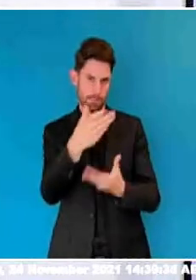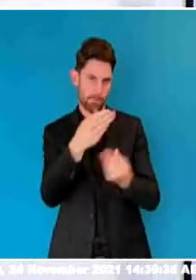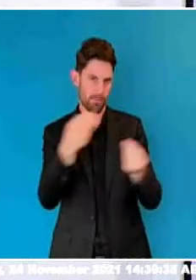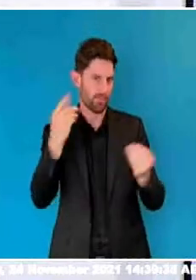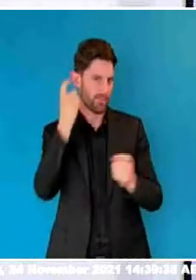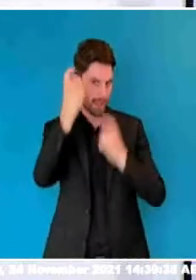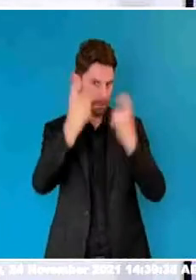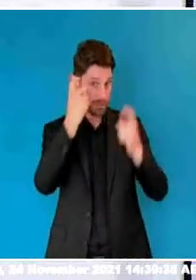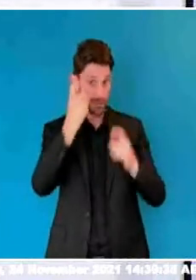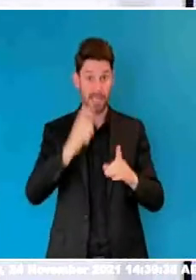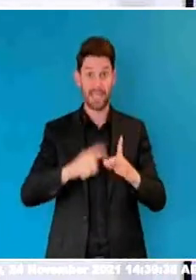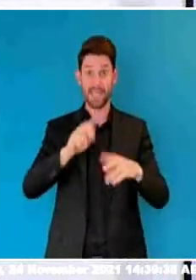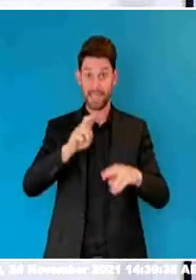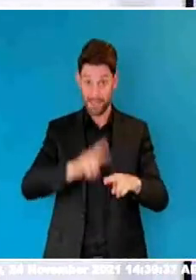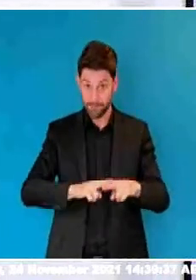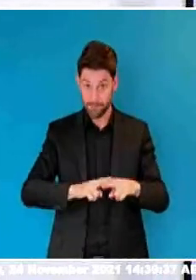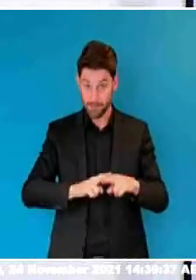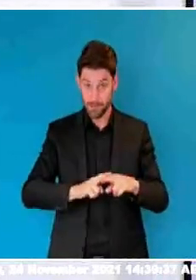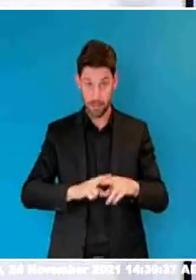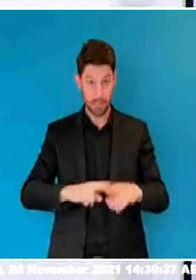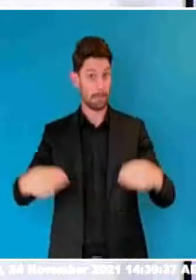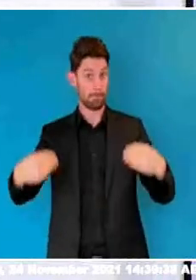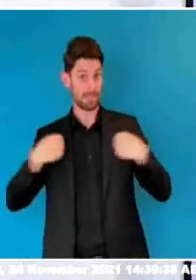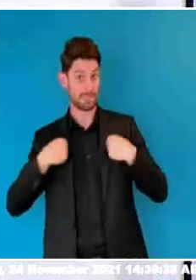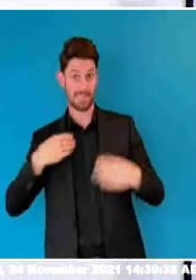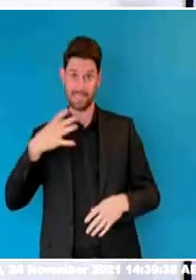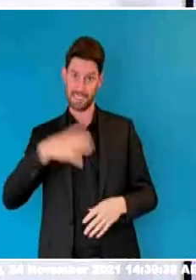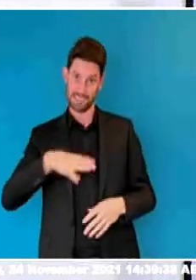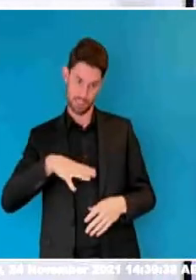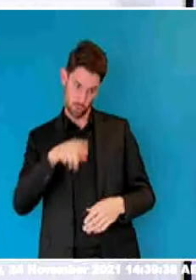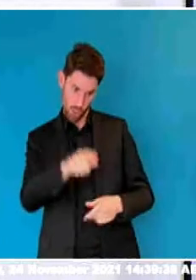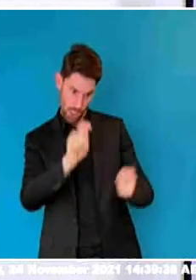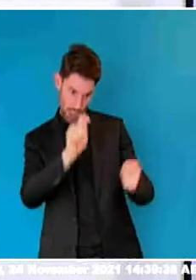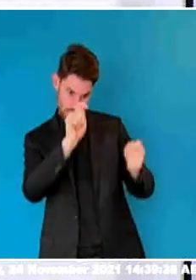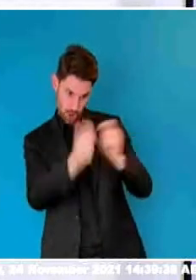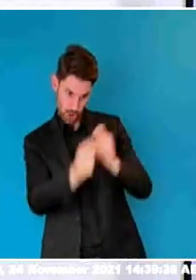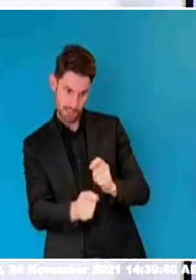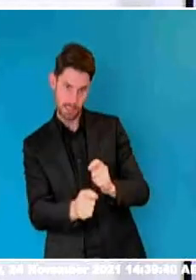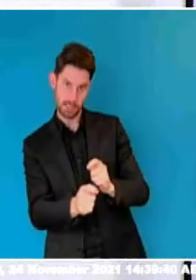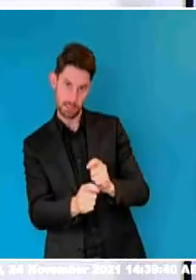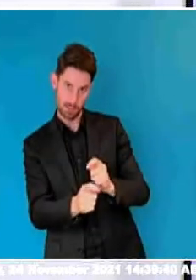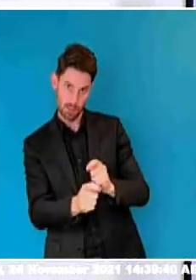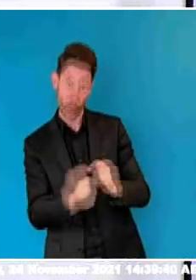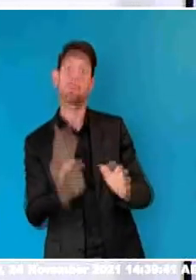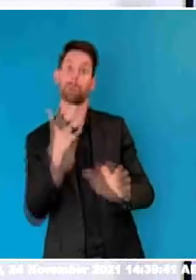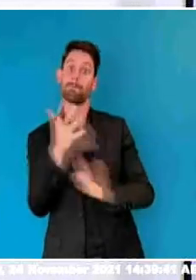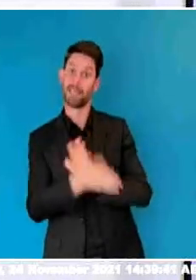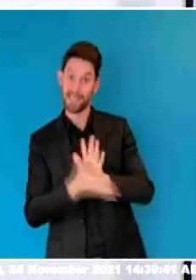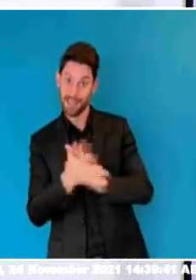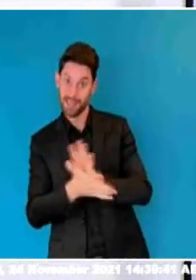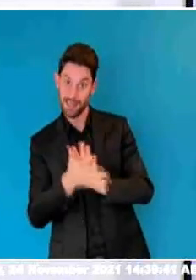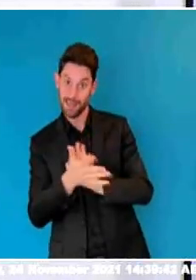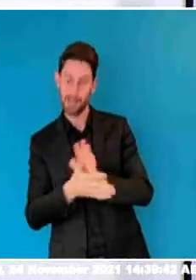adjustment may be a very critical element to ensuring a worker with